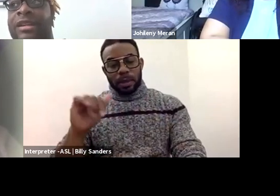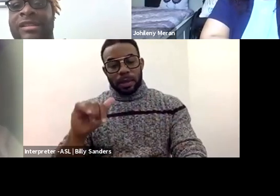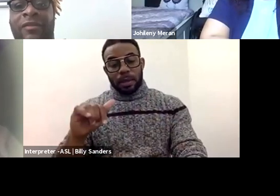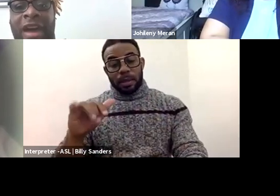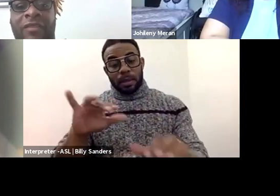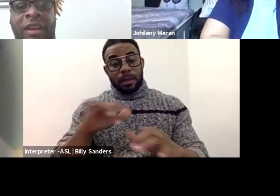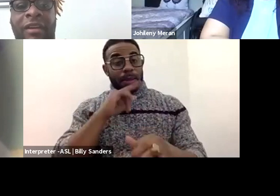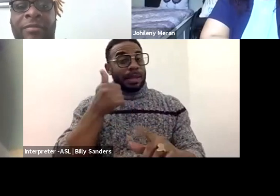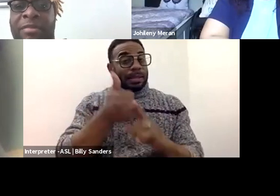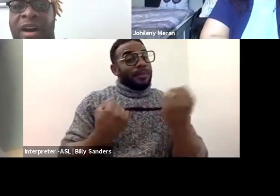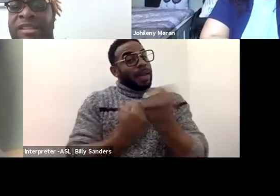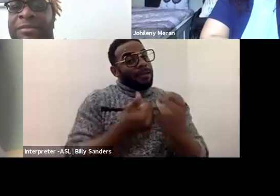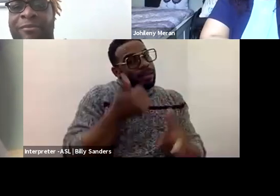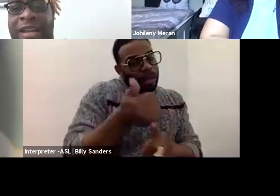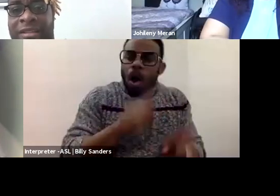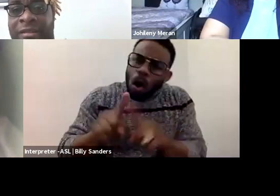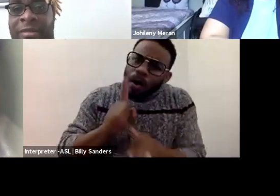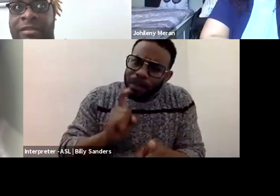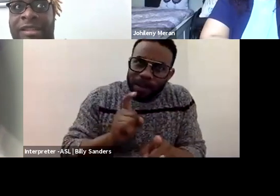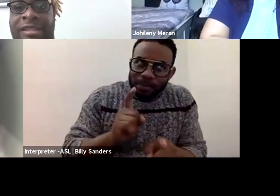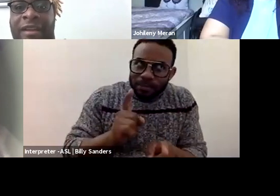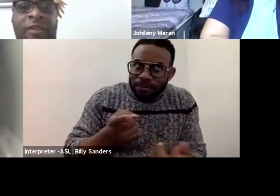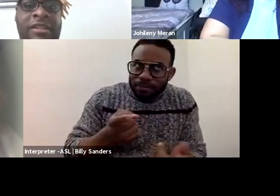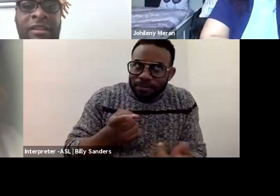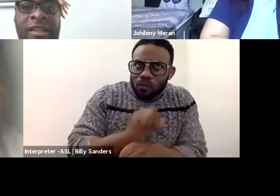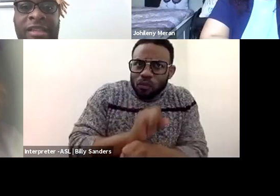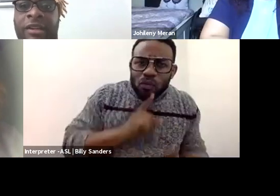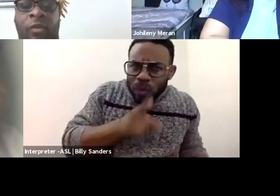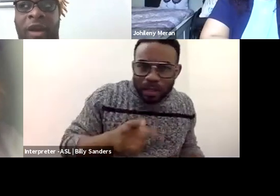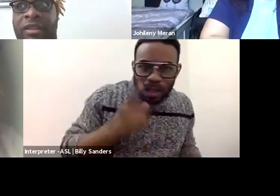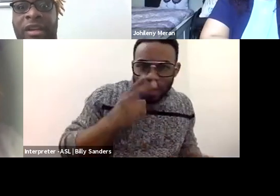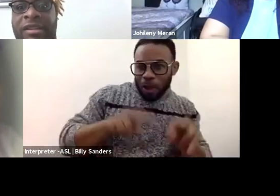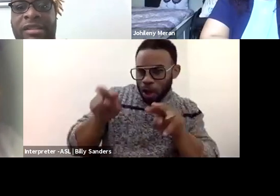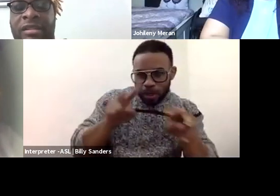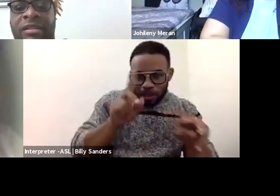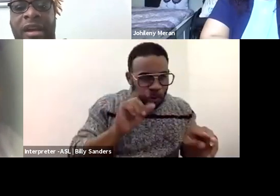being a self-advocate, but also be impractical. It is also practical to know where the nearest